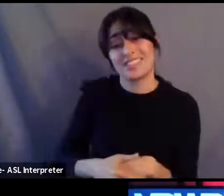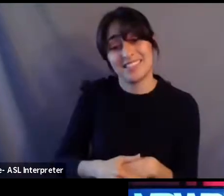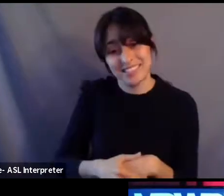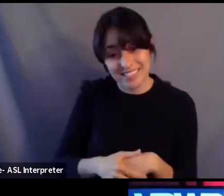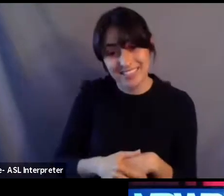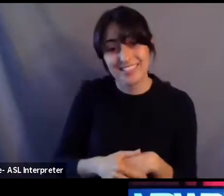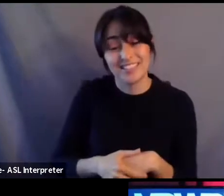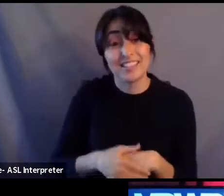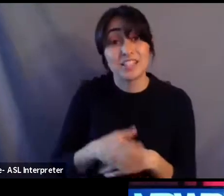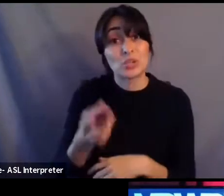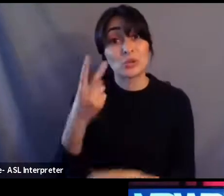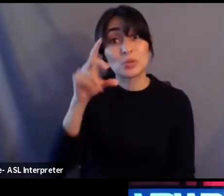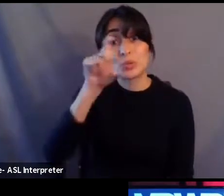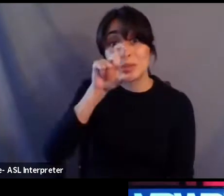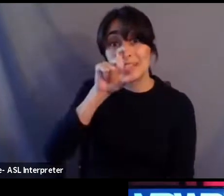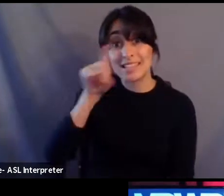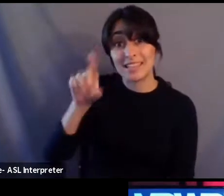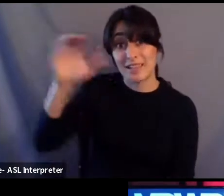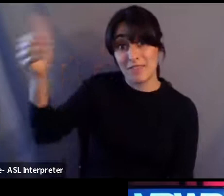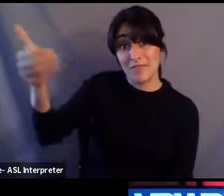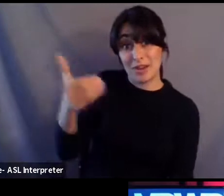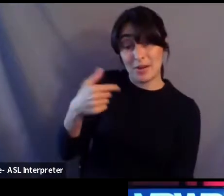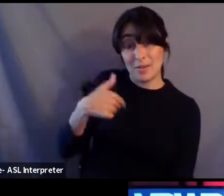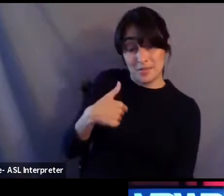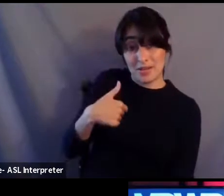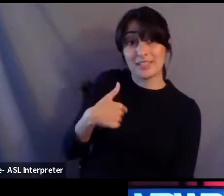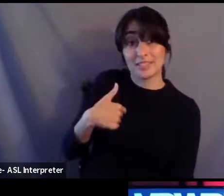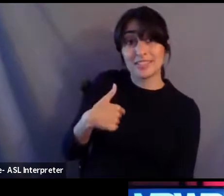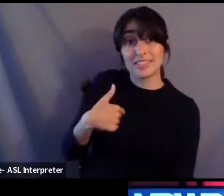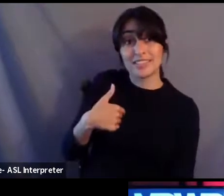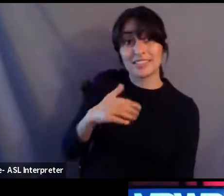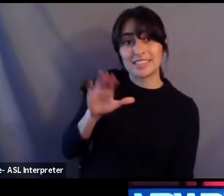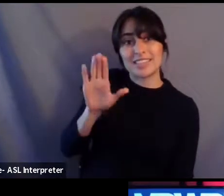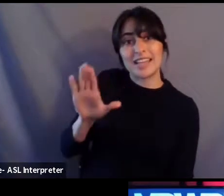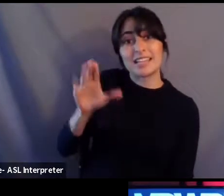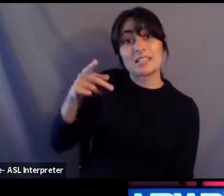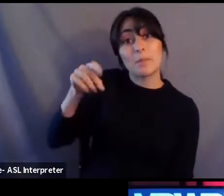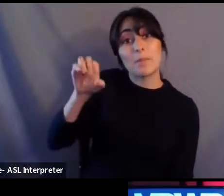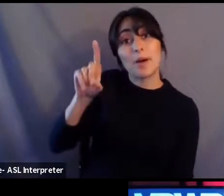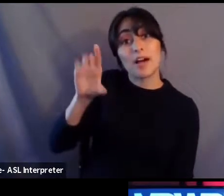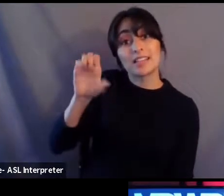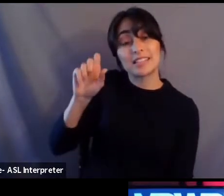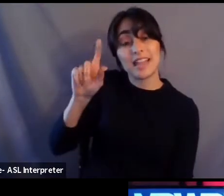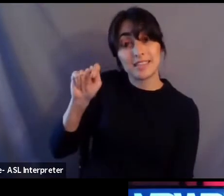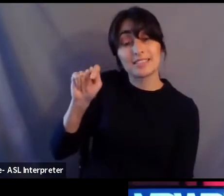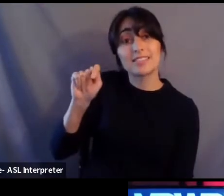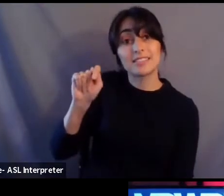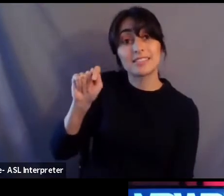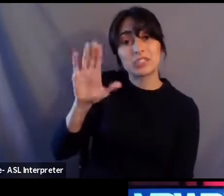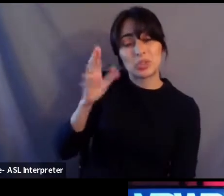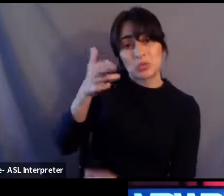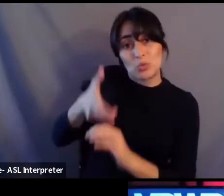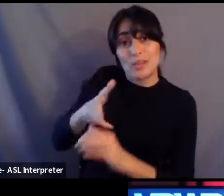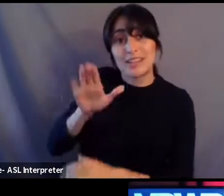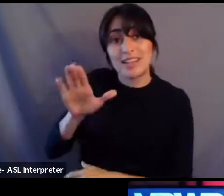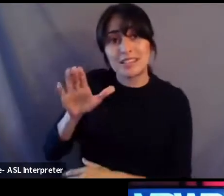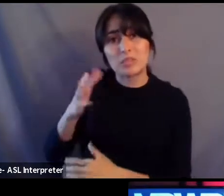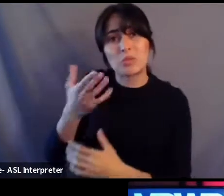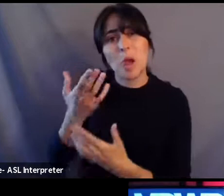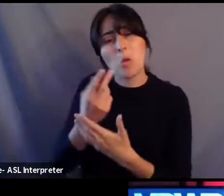Two Eagles invited me to his podcast and joined him on his podcast a few weeks ago. We had such a